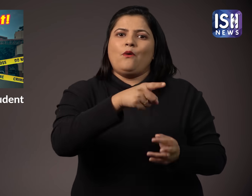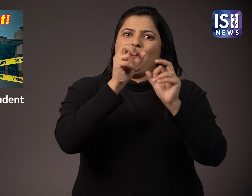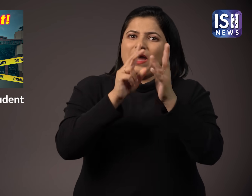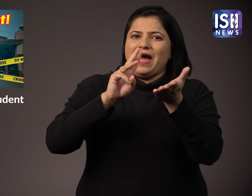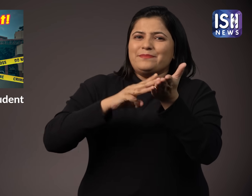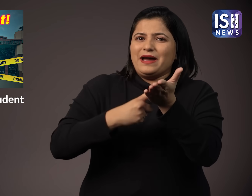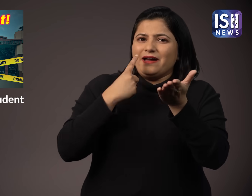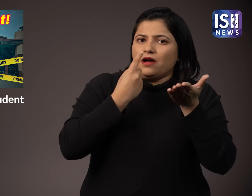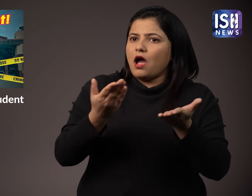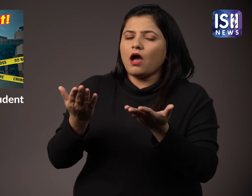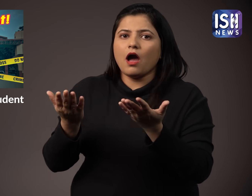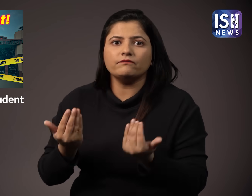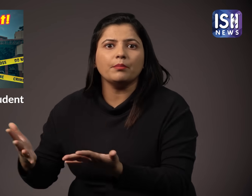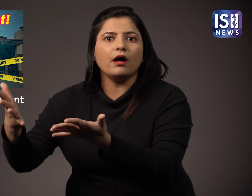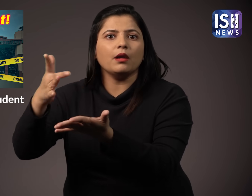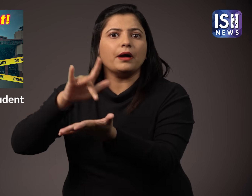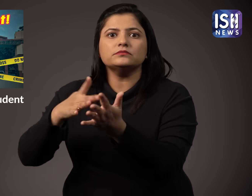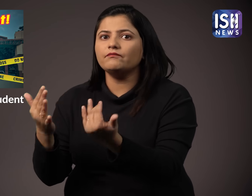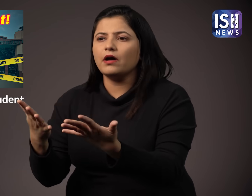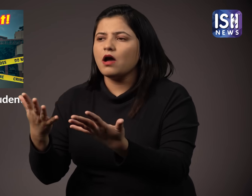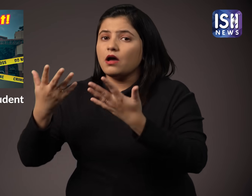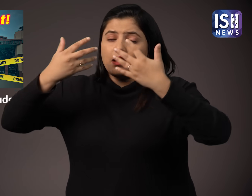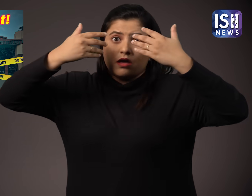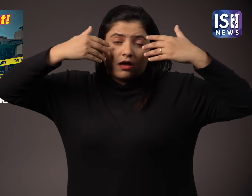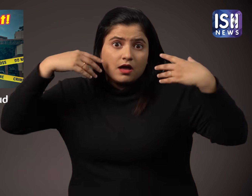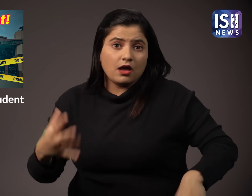However, MRI facilities were not available at the United Hospital.